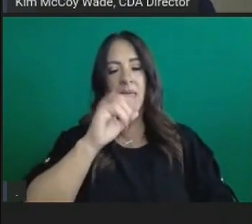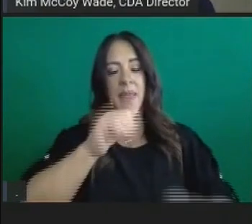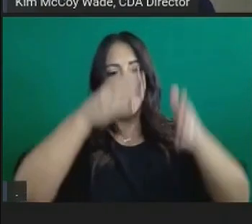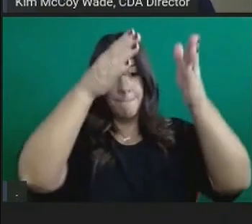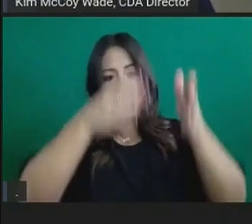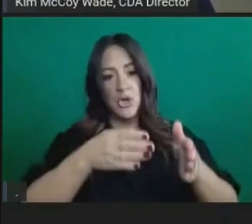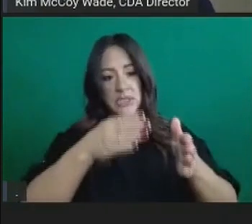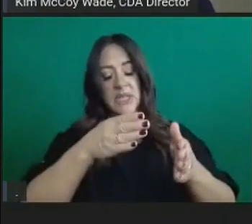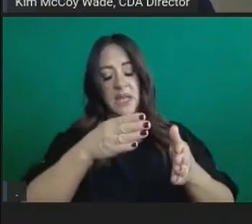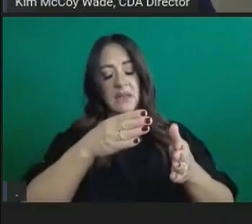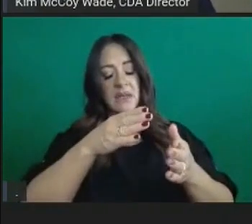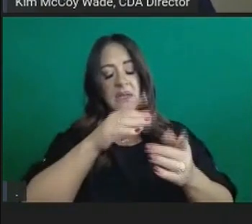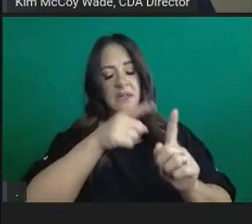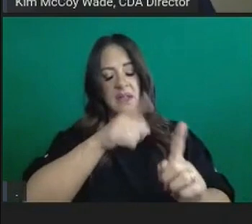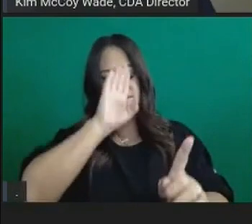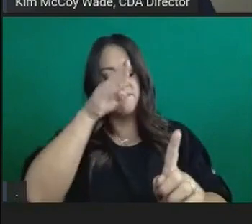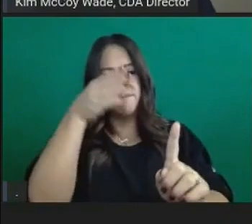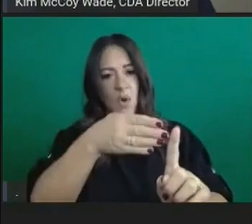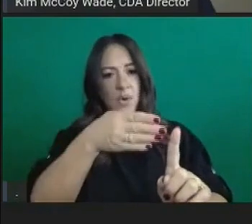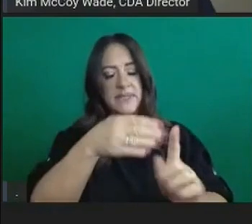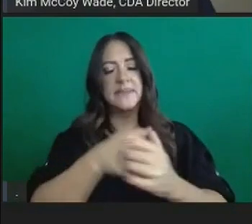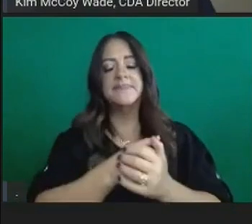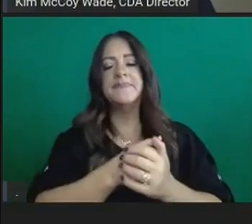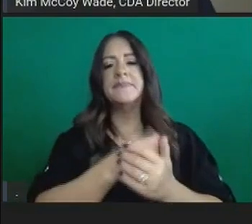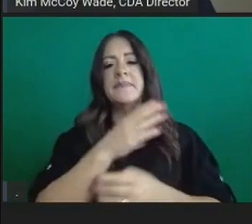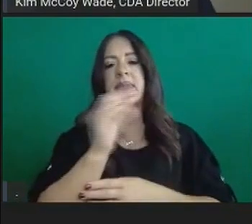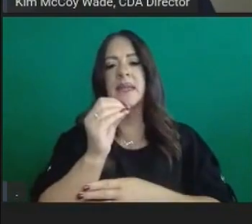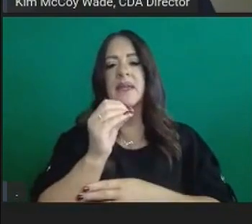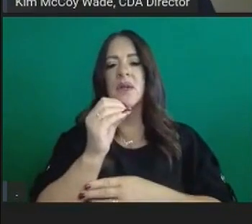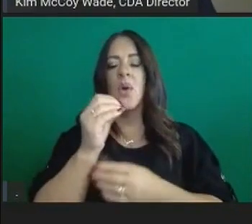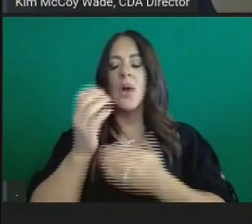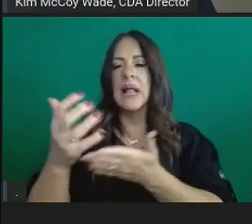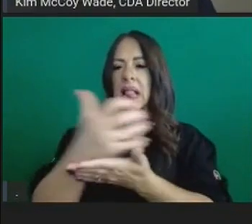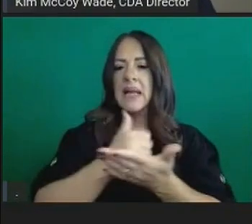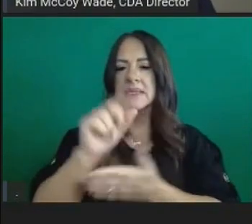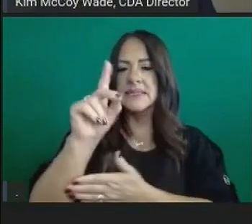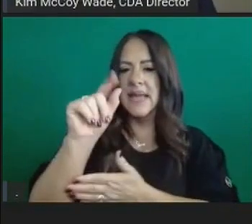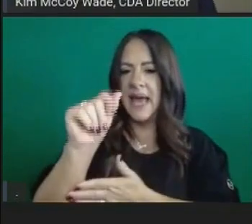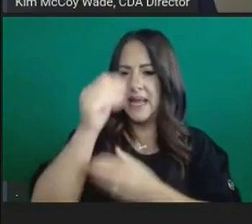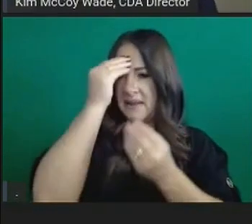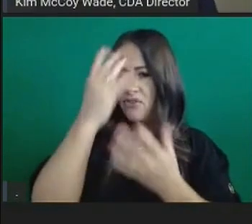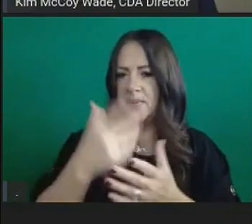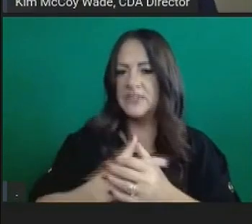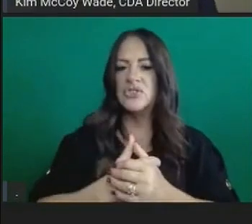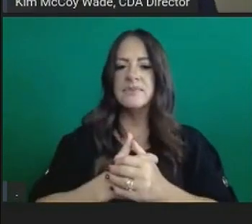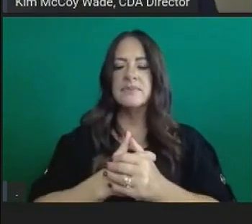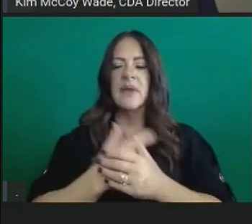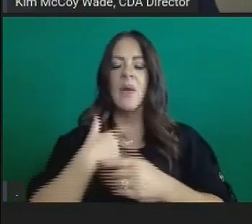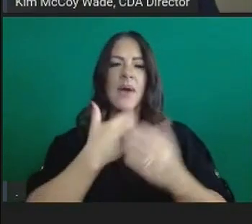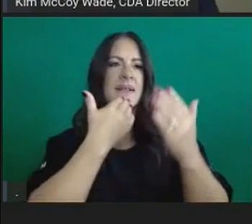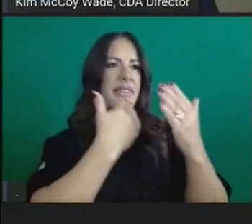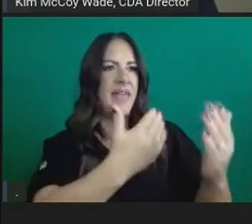CHALLENGING SITUATION. NEXT SLIDE, PLEASE. TO DO THAT, WE ALWAYS TRY TO BE PERSON CENTERED DATA DRIVE PENGUIN BY LISTENING.